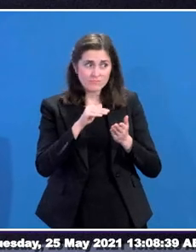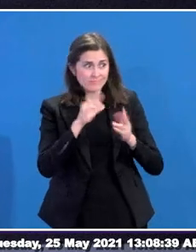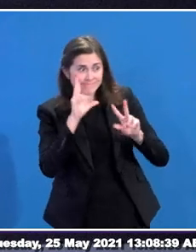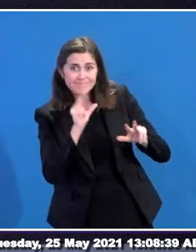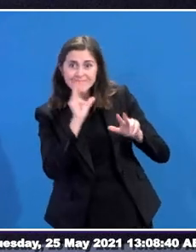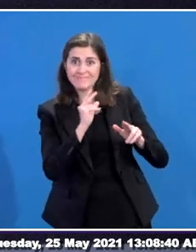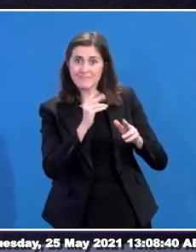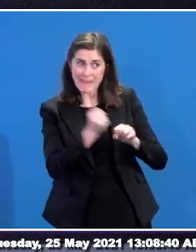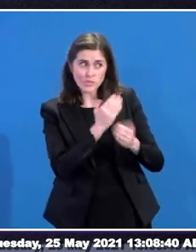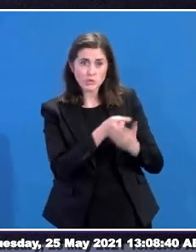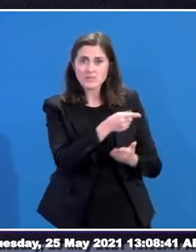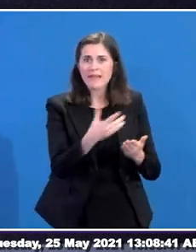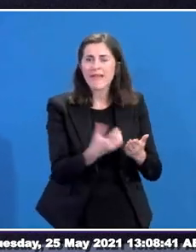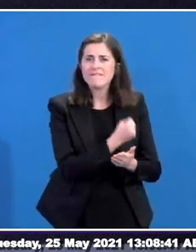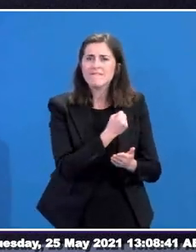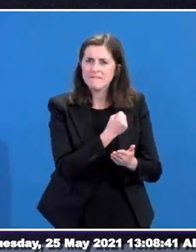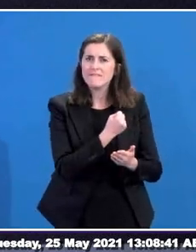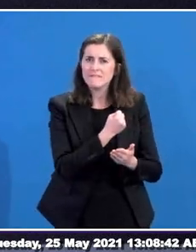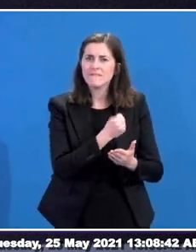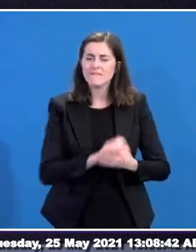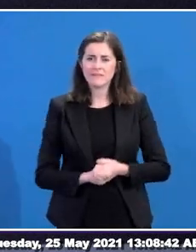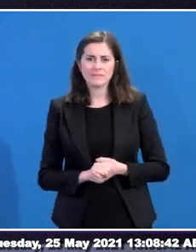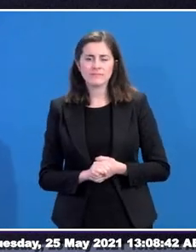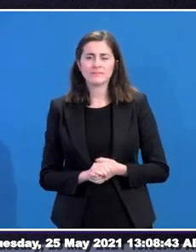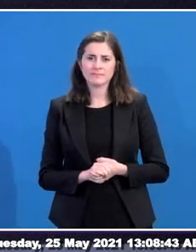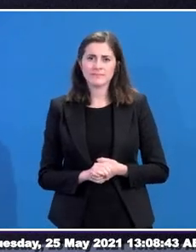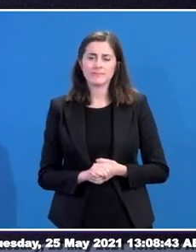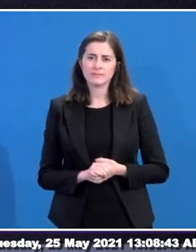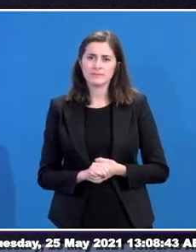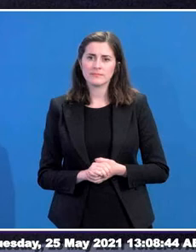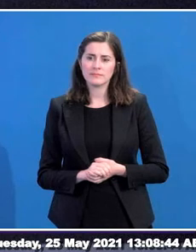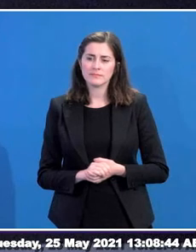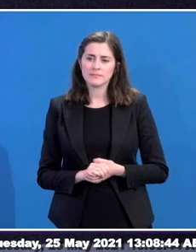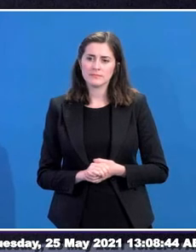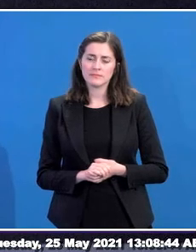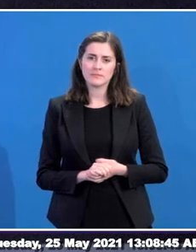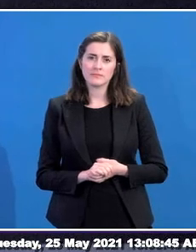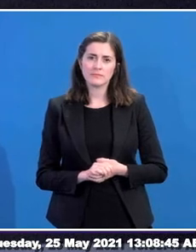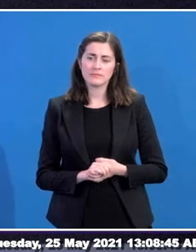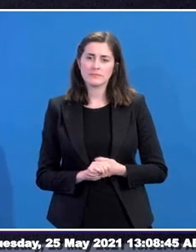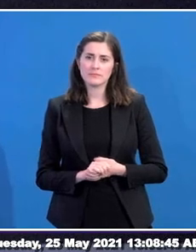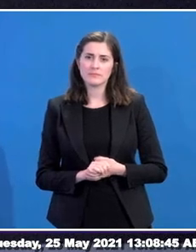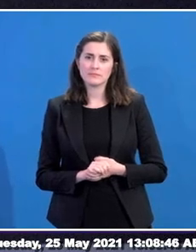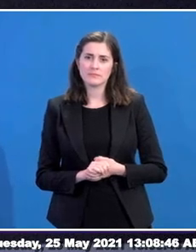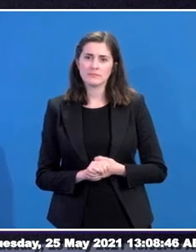thinking we're just here to watch him.